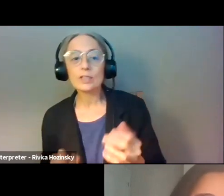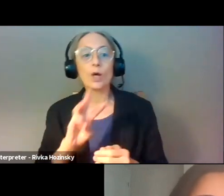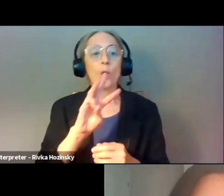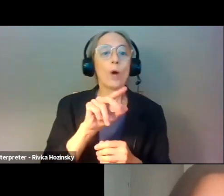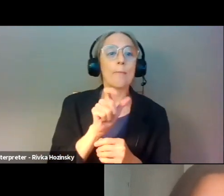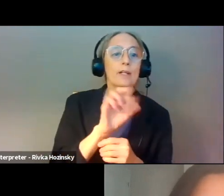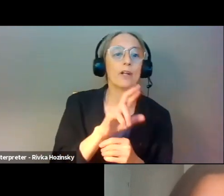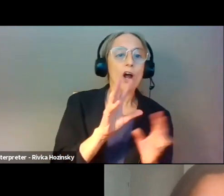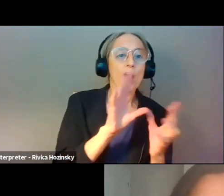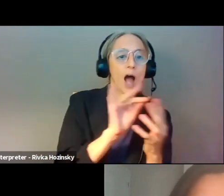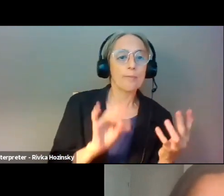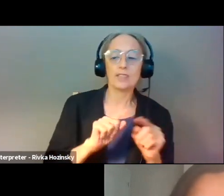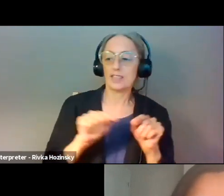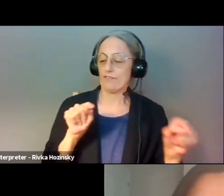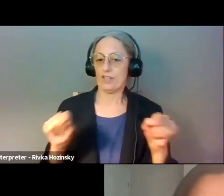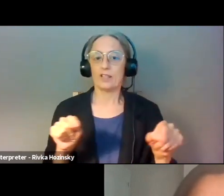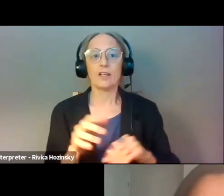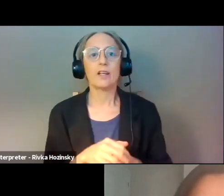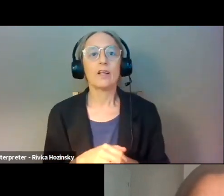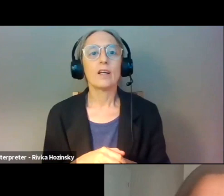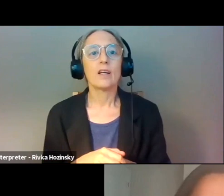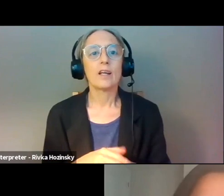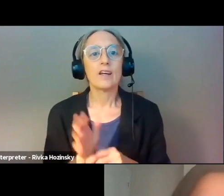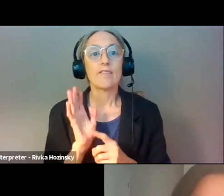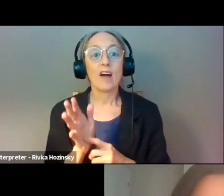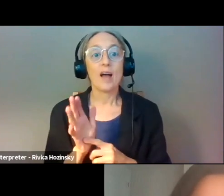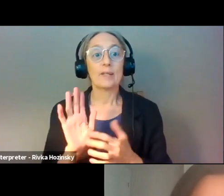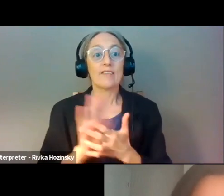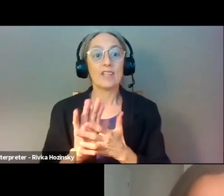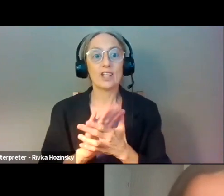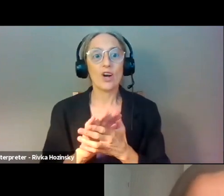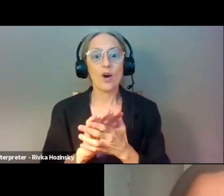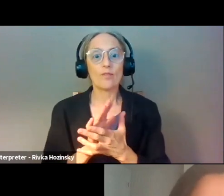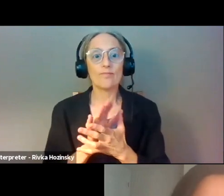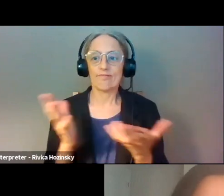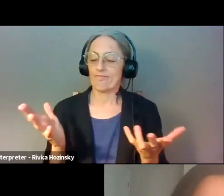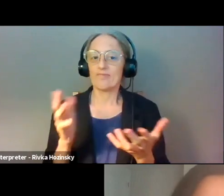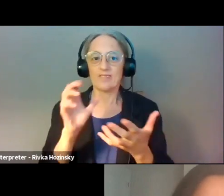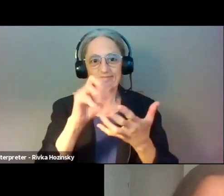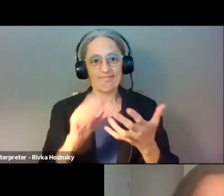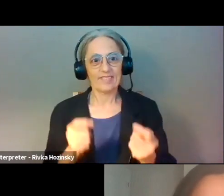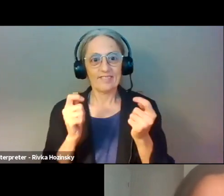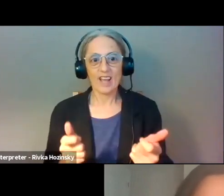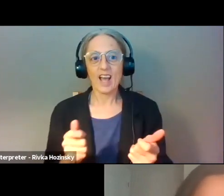five minute videos to talk through a lot is kind of confusing, and so I welcome you to reach out.